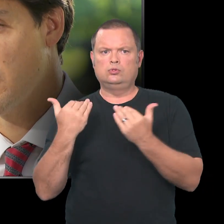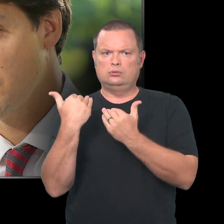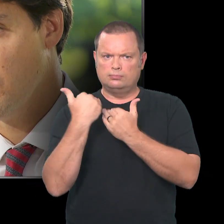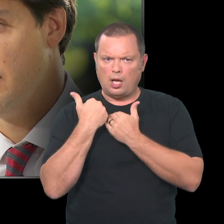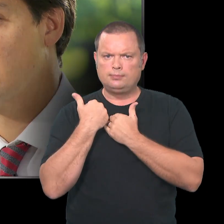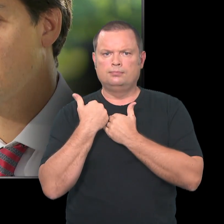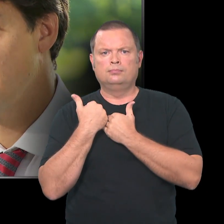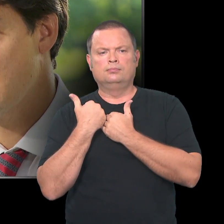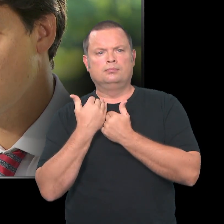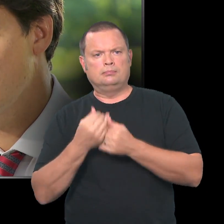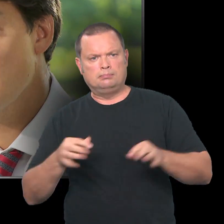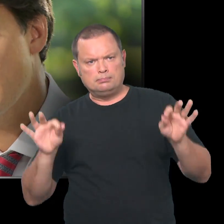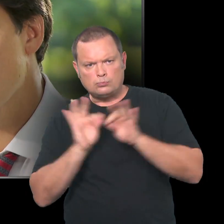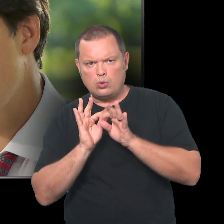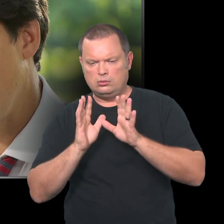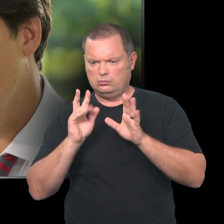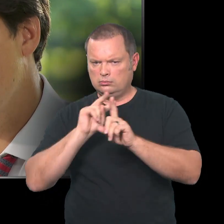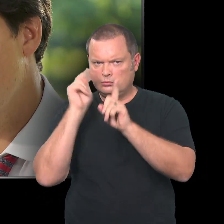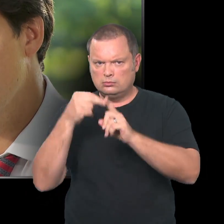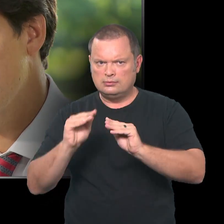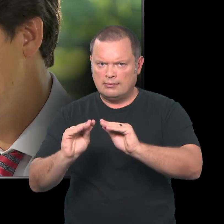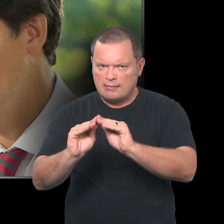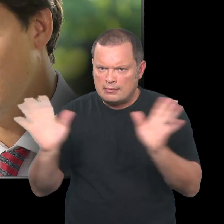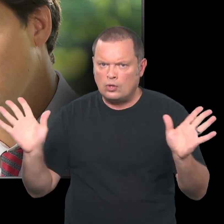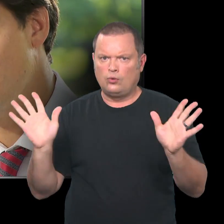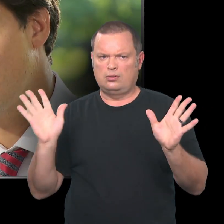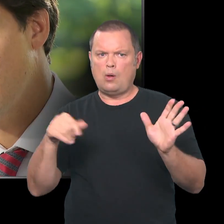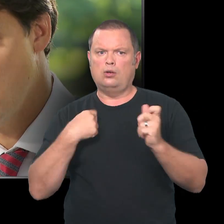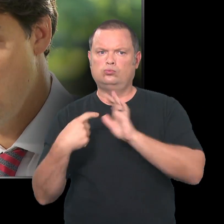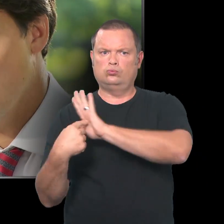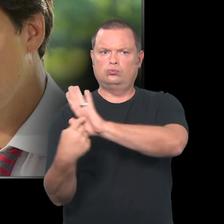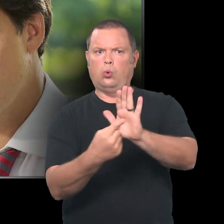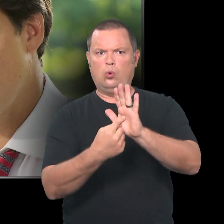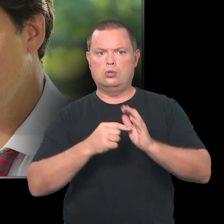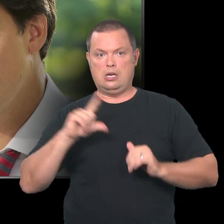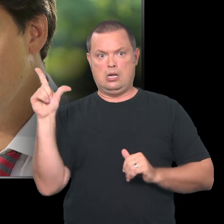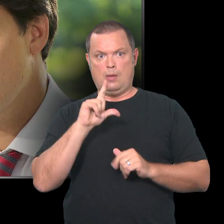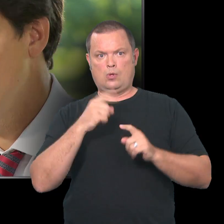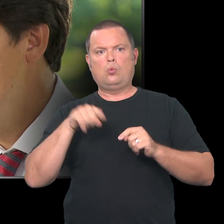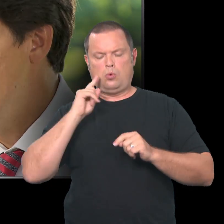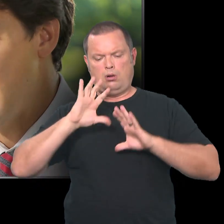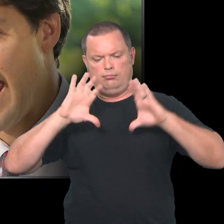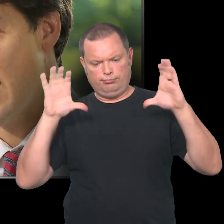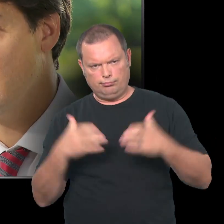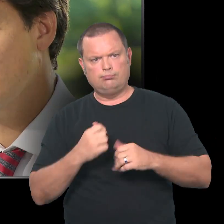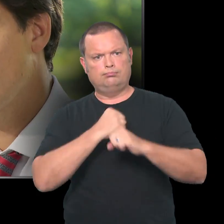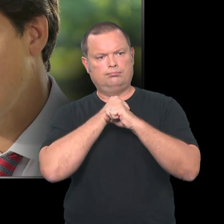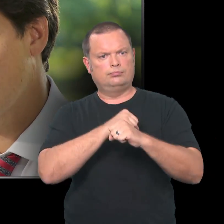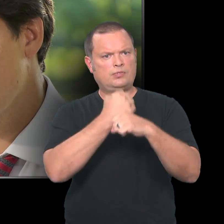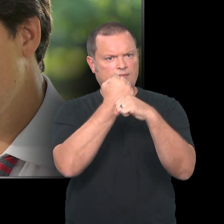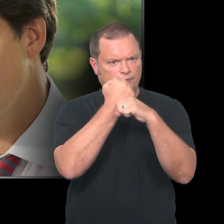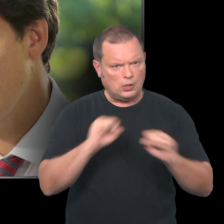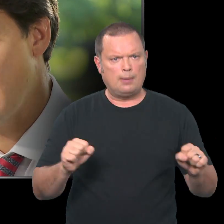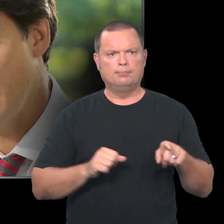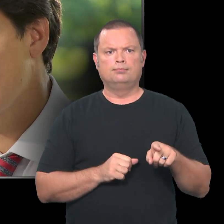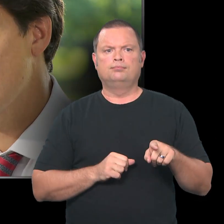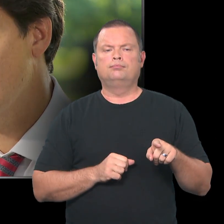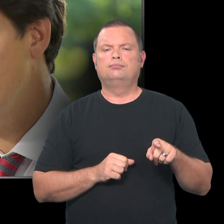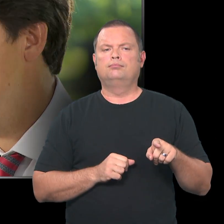but that shouldn't prevent us from having responsible, measured, positions. And that's exactly what it is. That the Liberal Party will protect freedoms